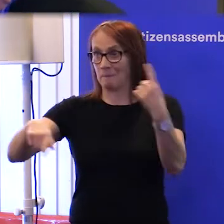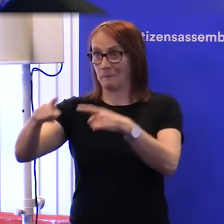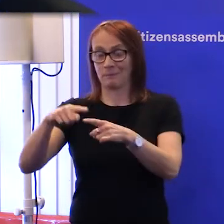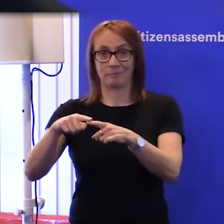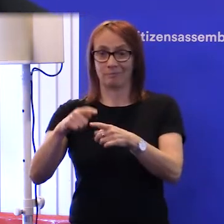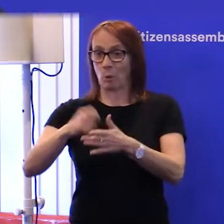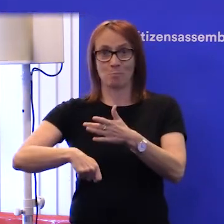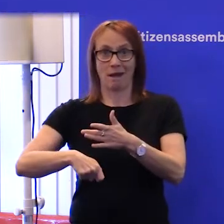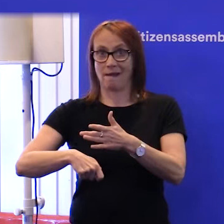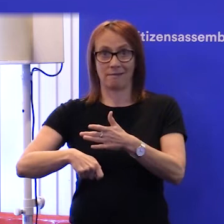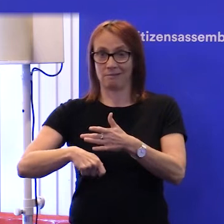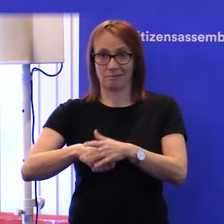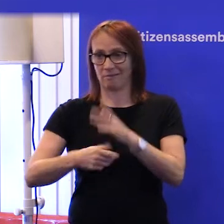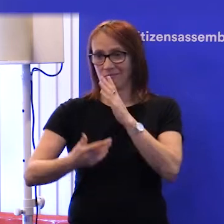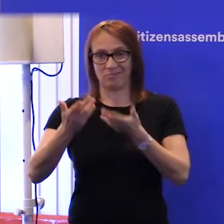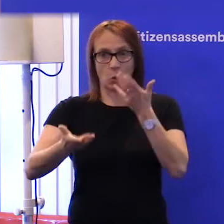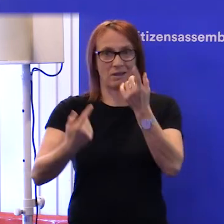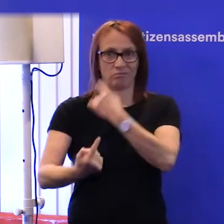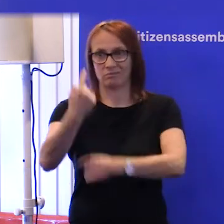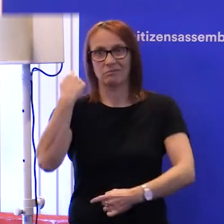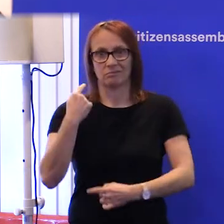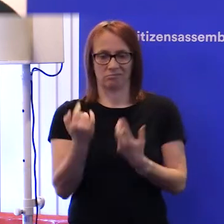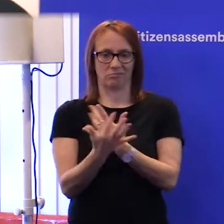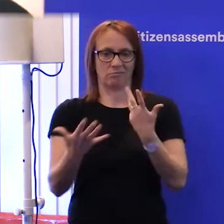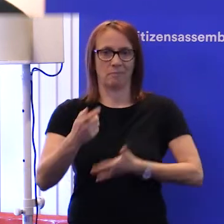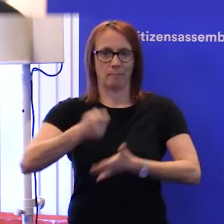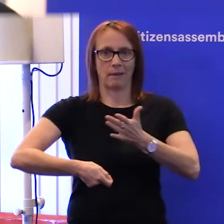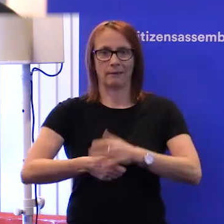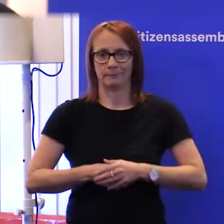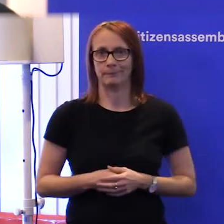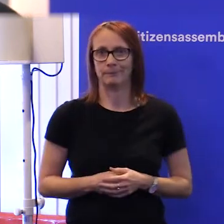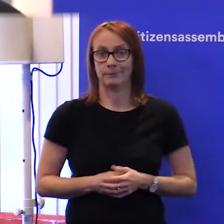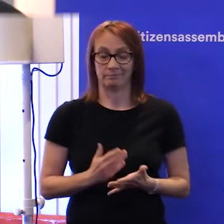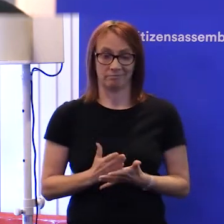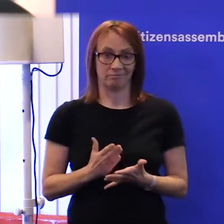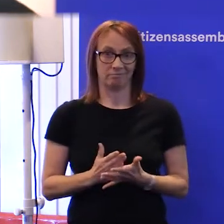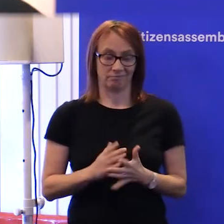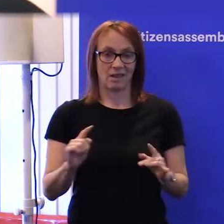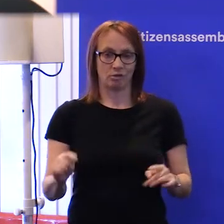compared to what there was a few years back so it's a challenging time but the